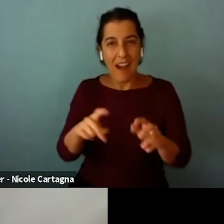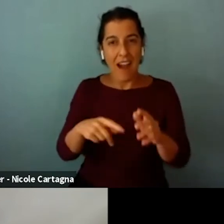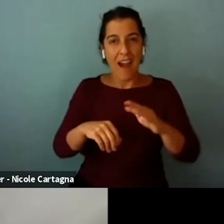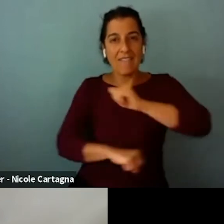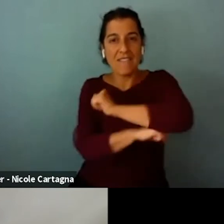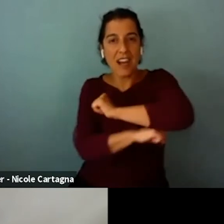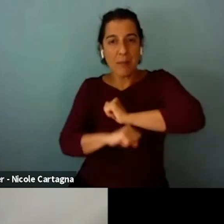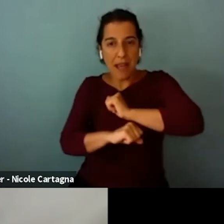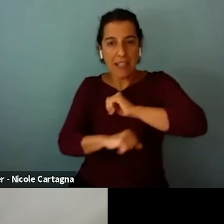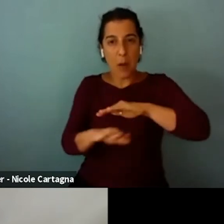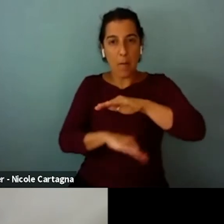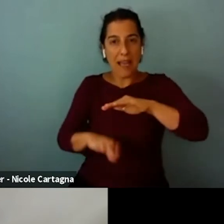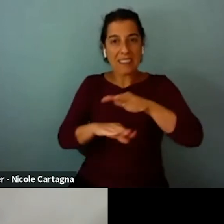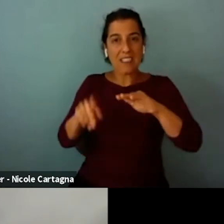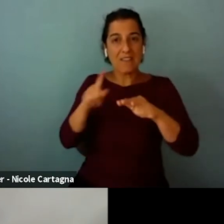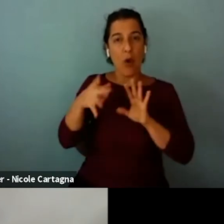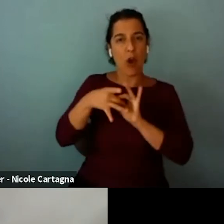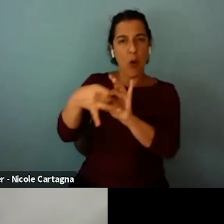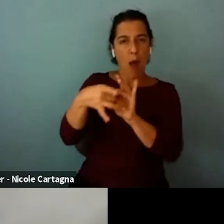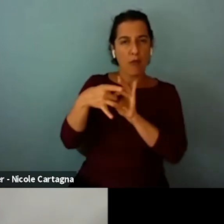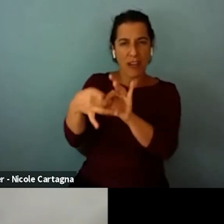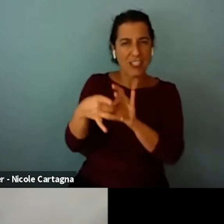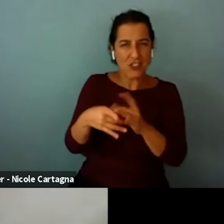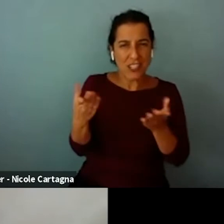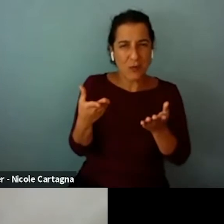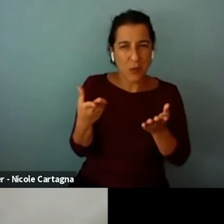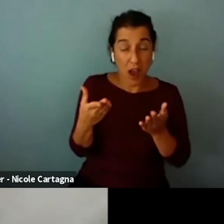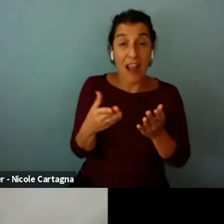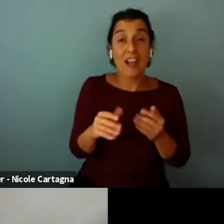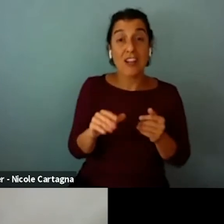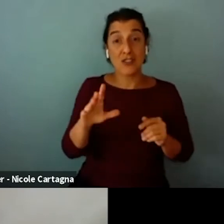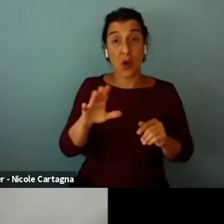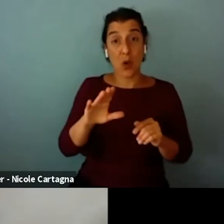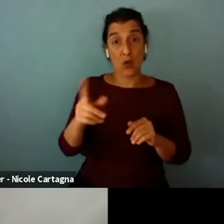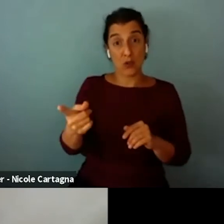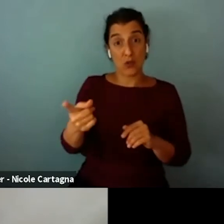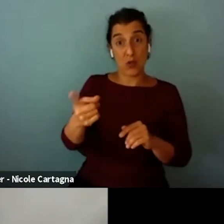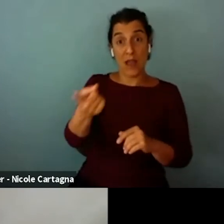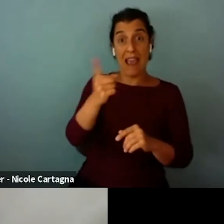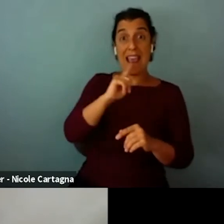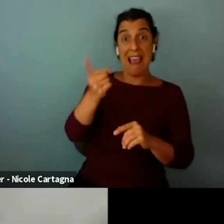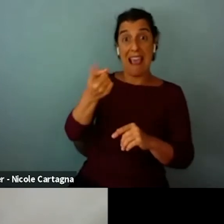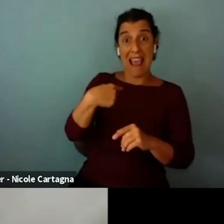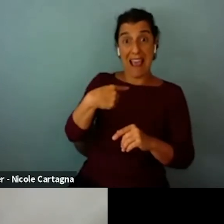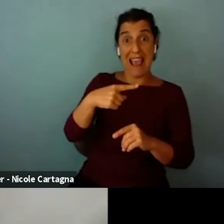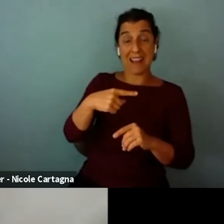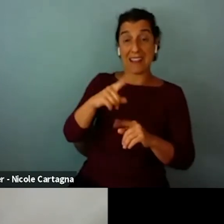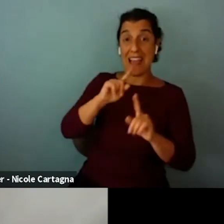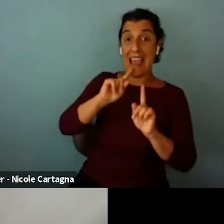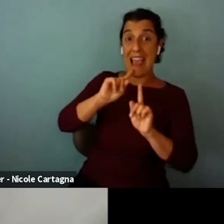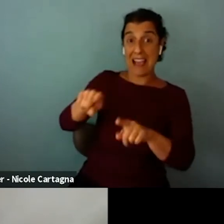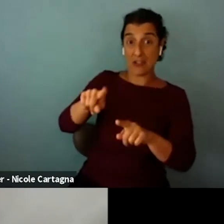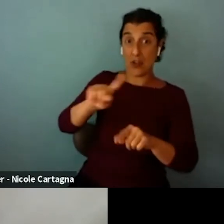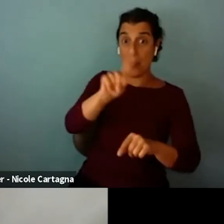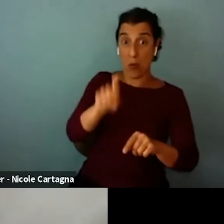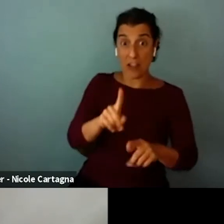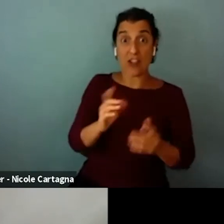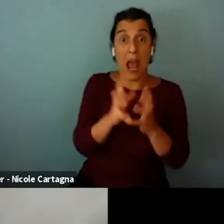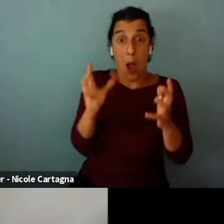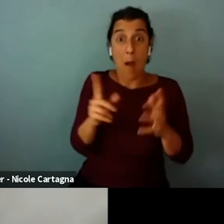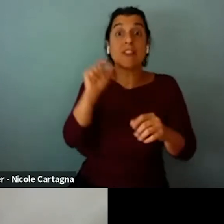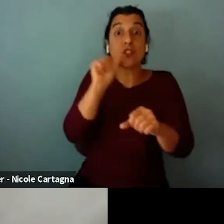cooperation so to answer the question about how much is truly autonomous um we are still